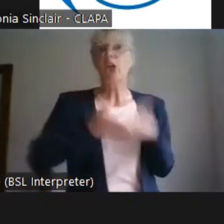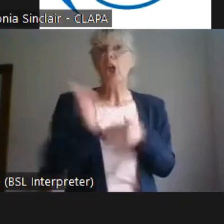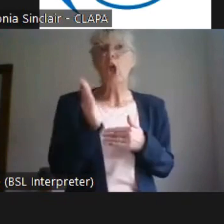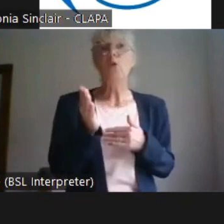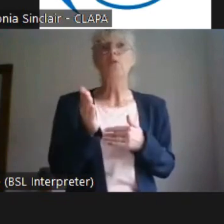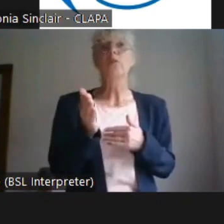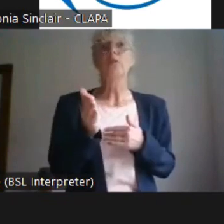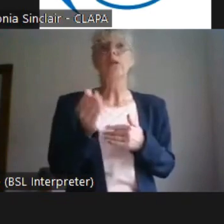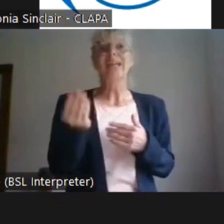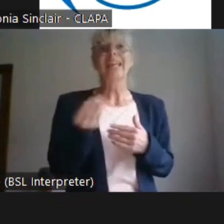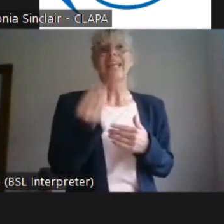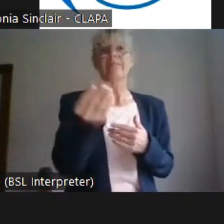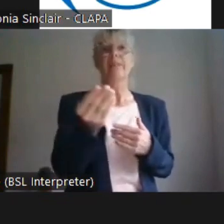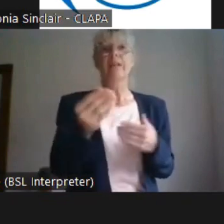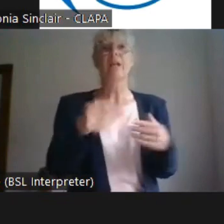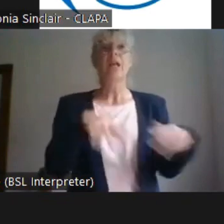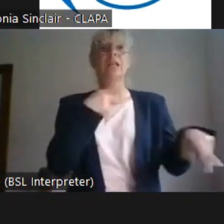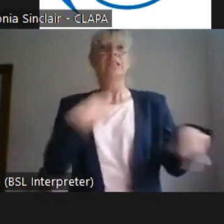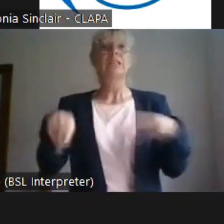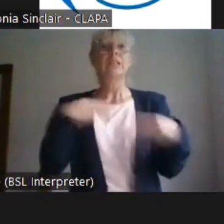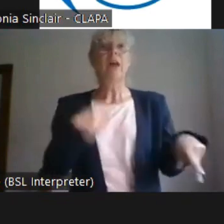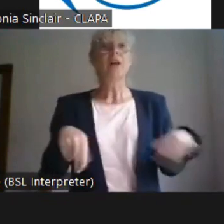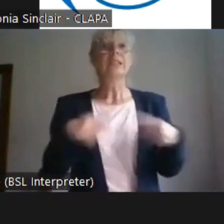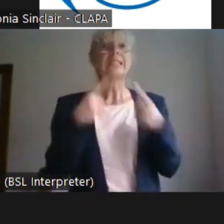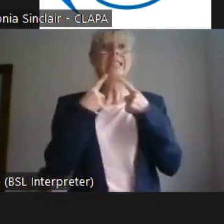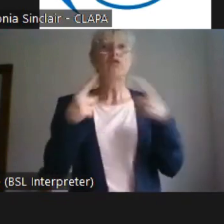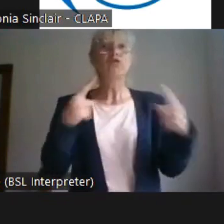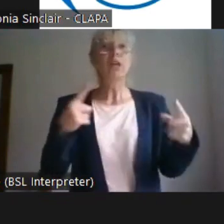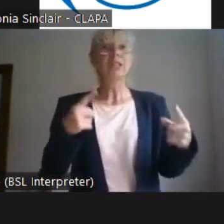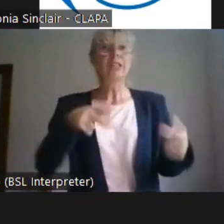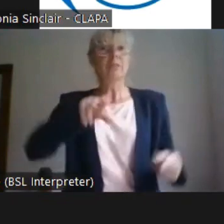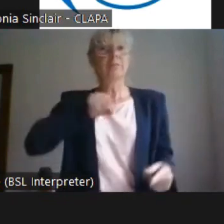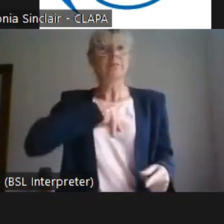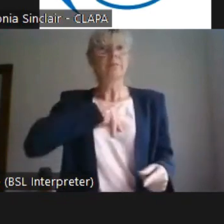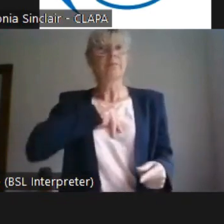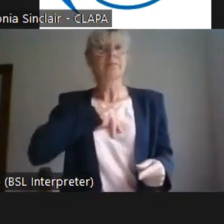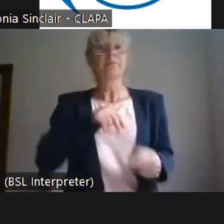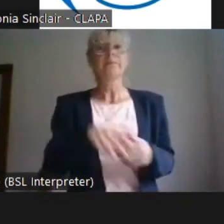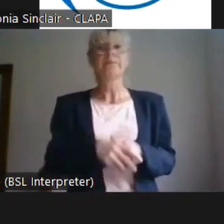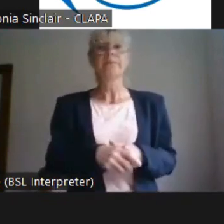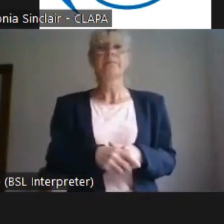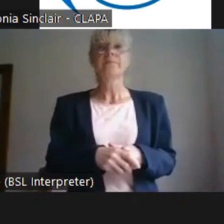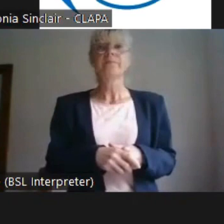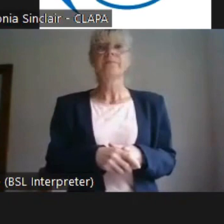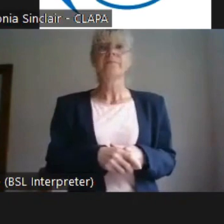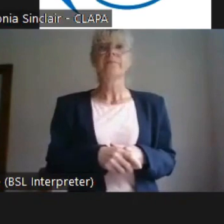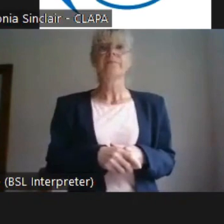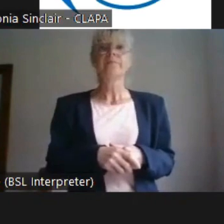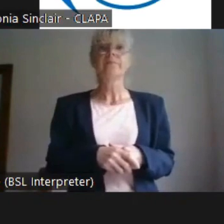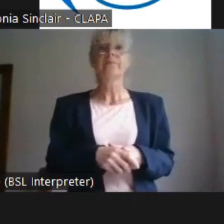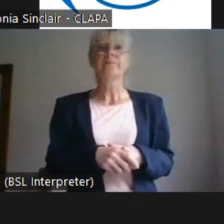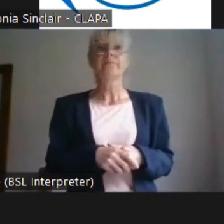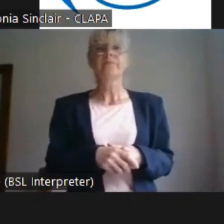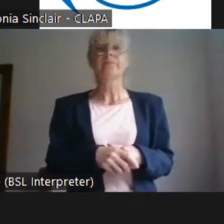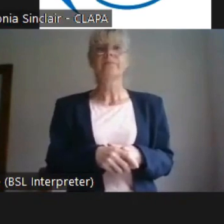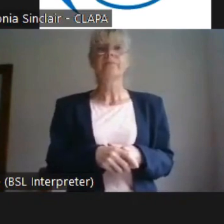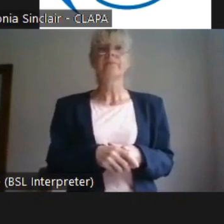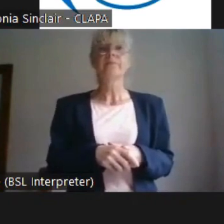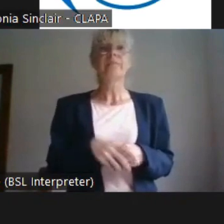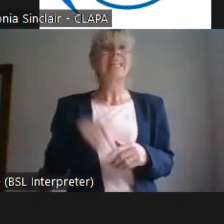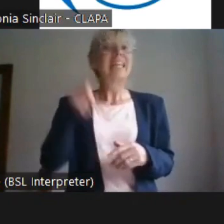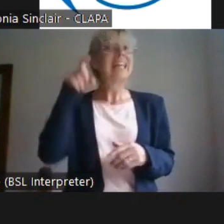um my dance instructor wears it for us um yeah after after hearing aids uh the first thing I